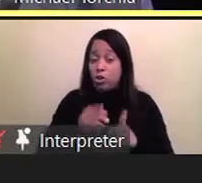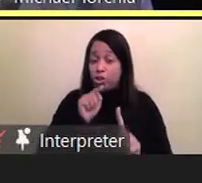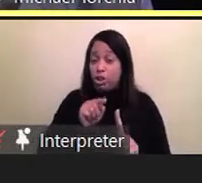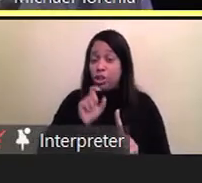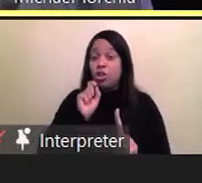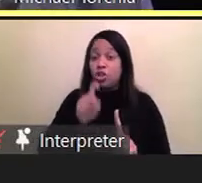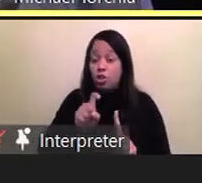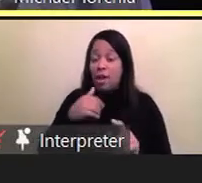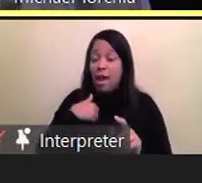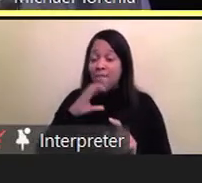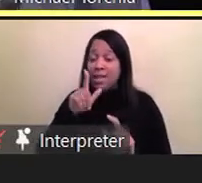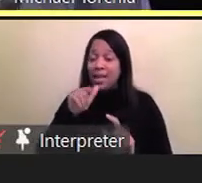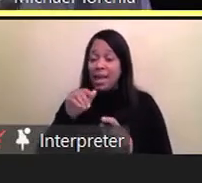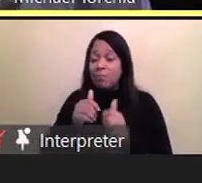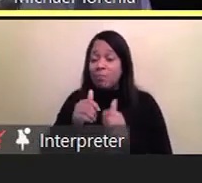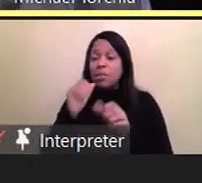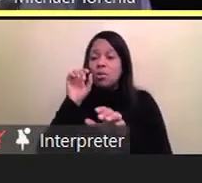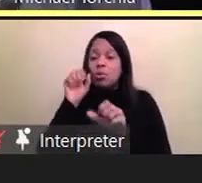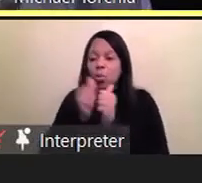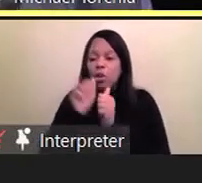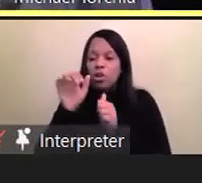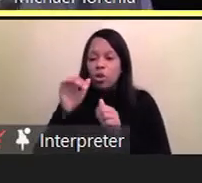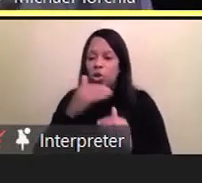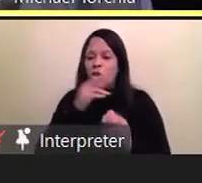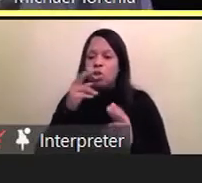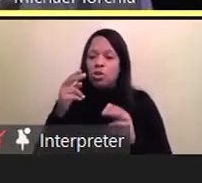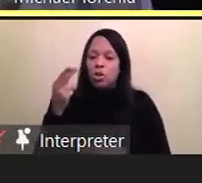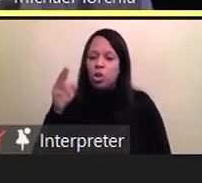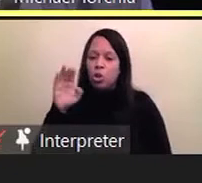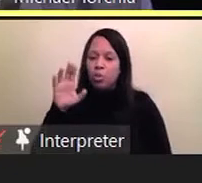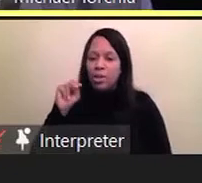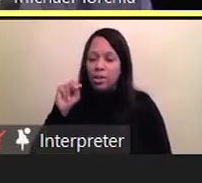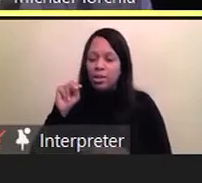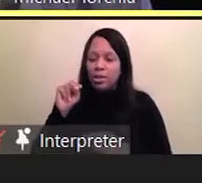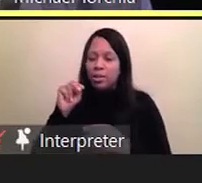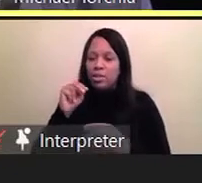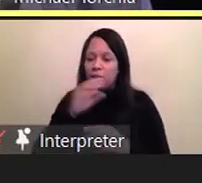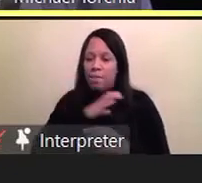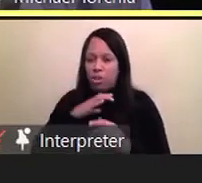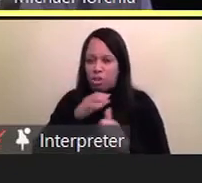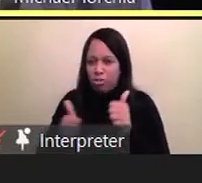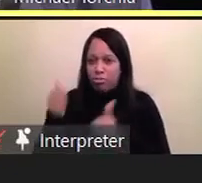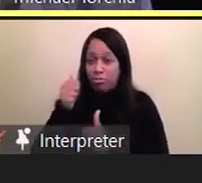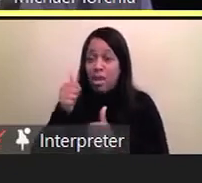commission, your state's human relations commission. They may also bring a claim with the federal commission,